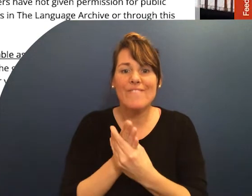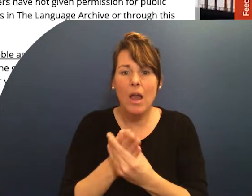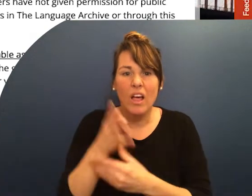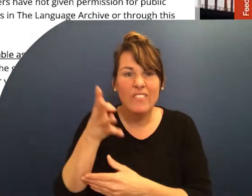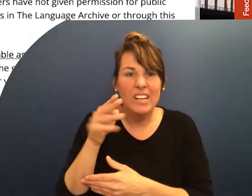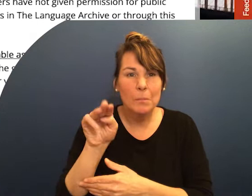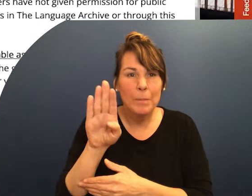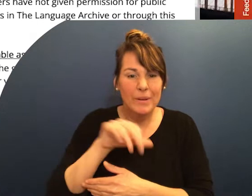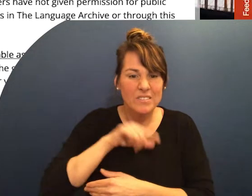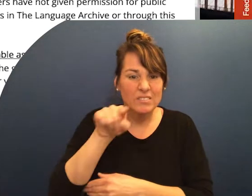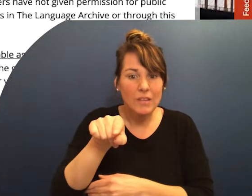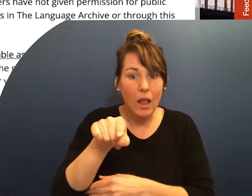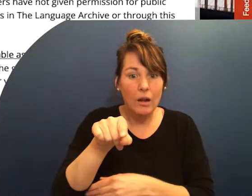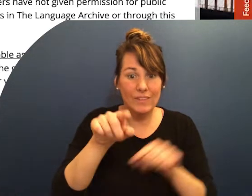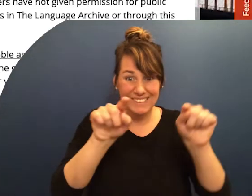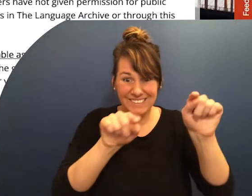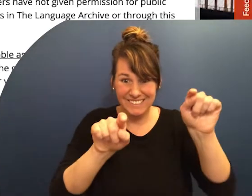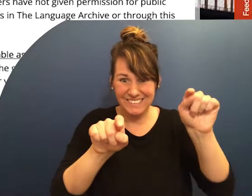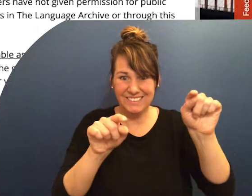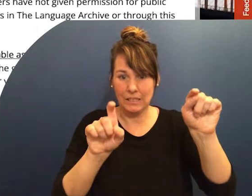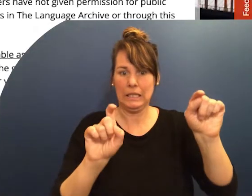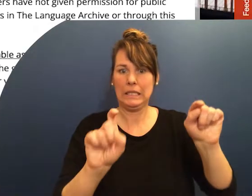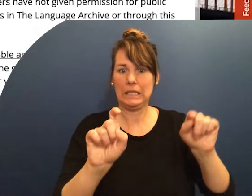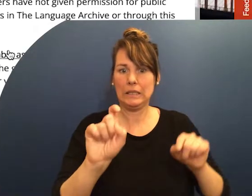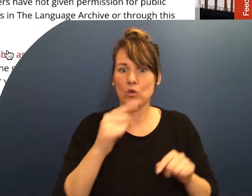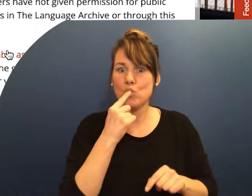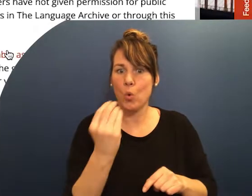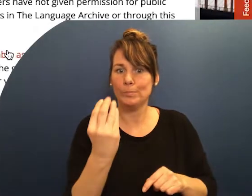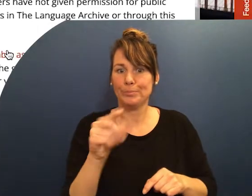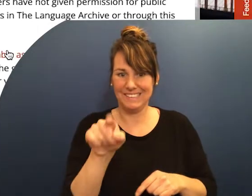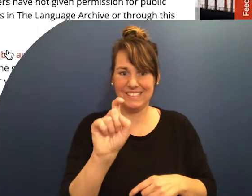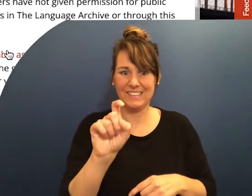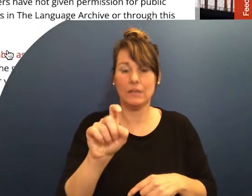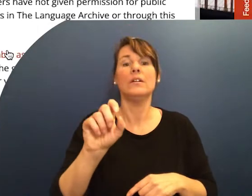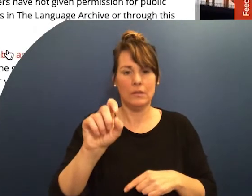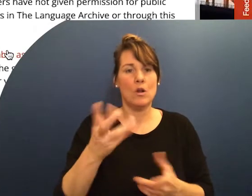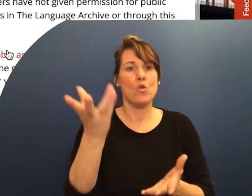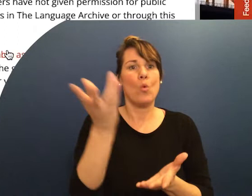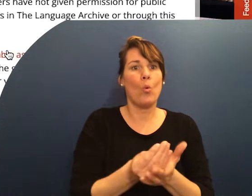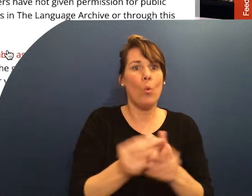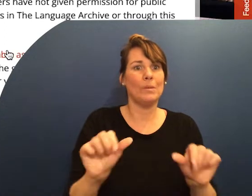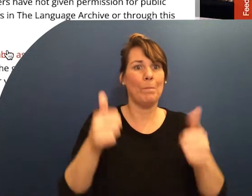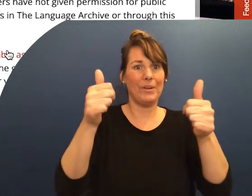the annotations files as a zip file. If you click on this, the downloading will start